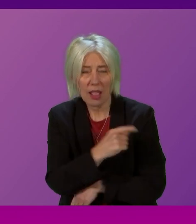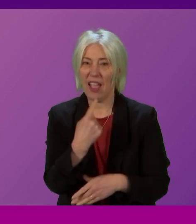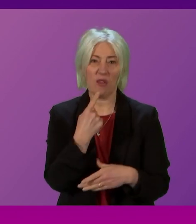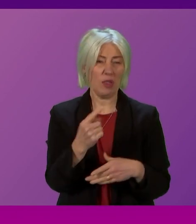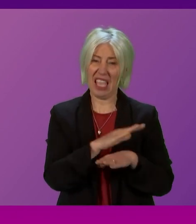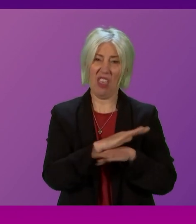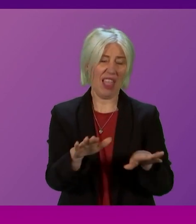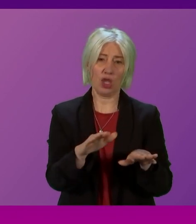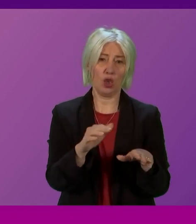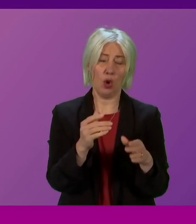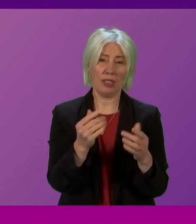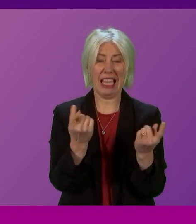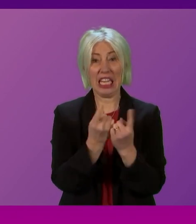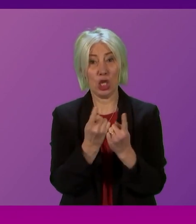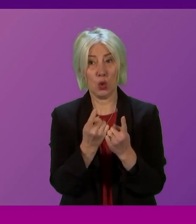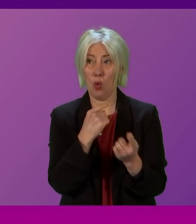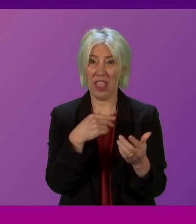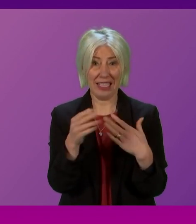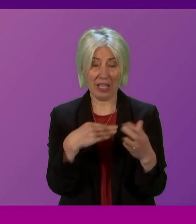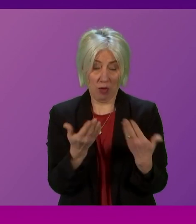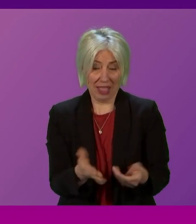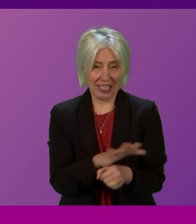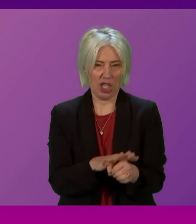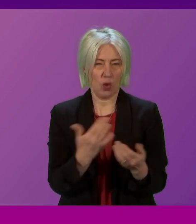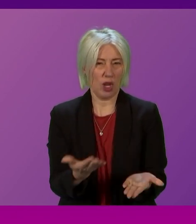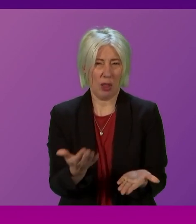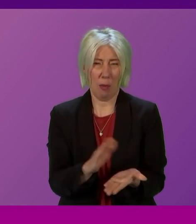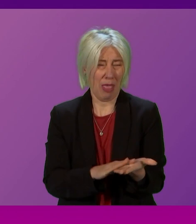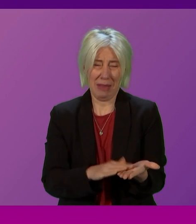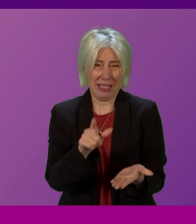a significant factor in what we are dealing with right now is, frankly, not dealing with reality.